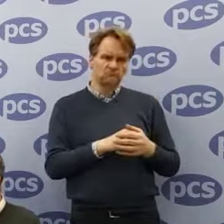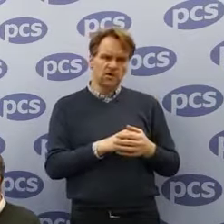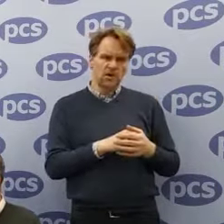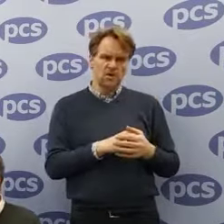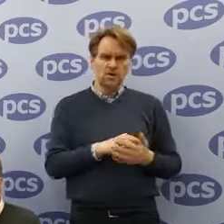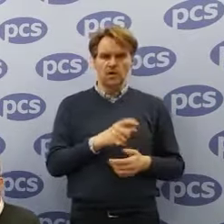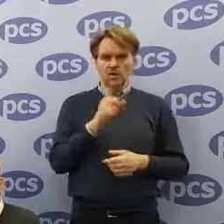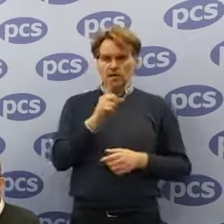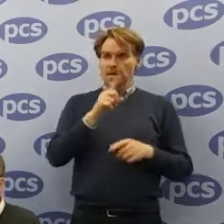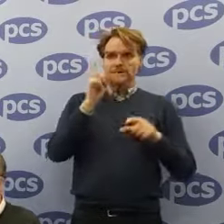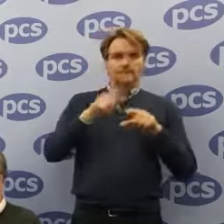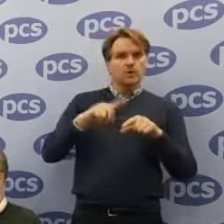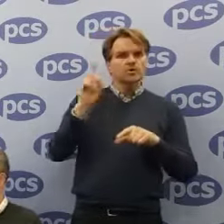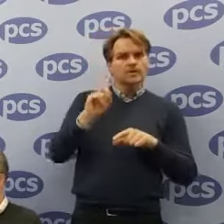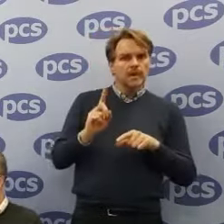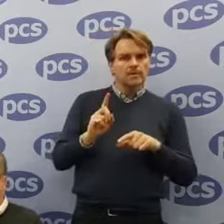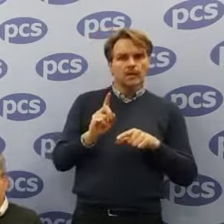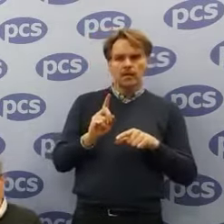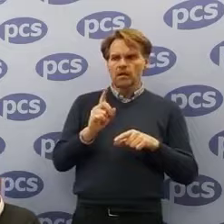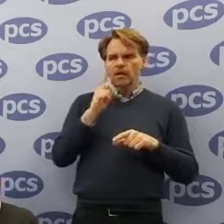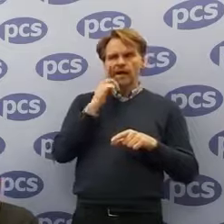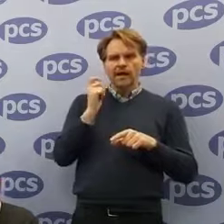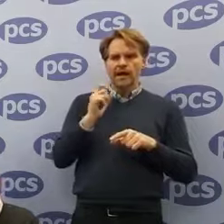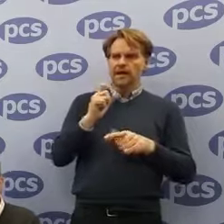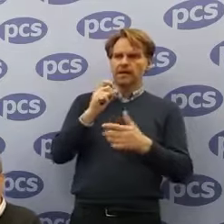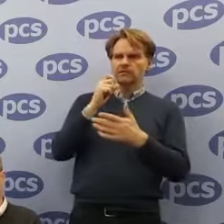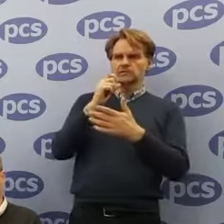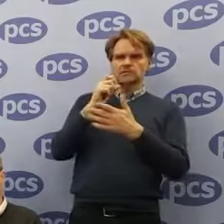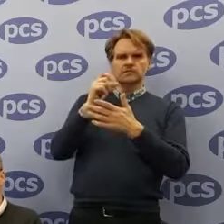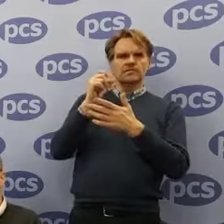will be allowed to vote for the shareholders by post, you can vote online